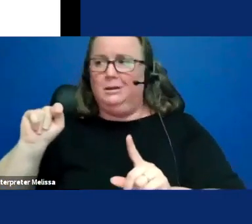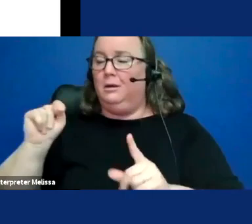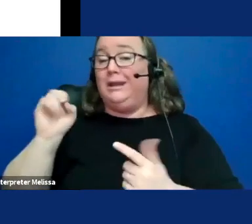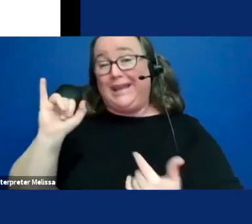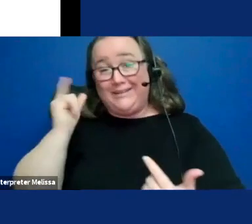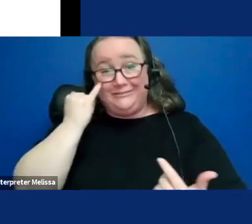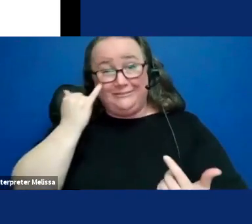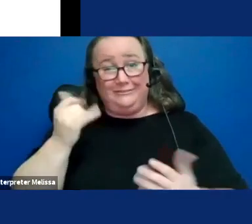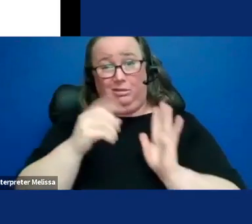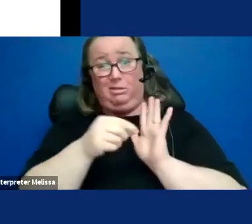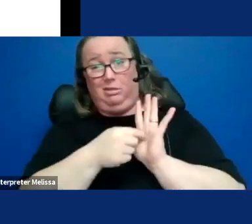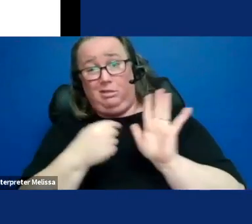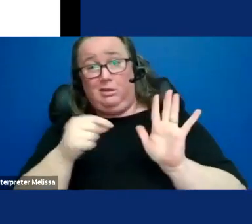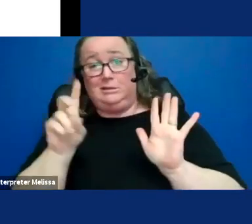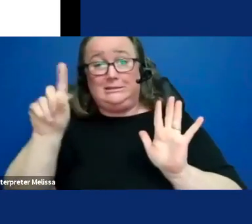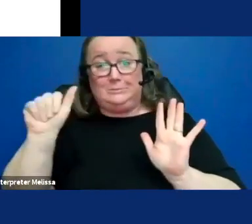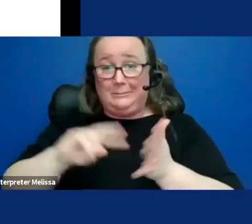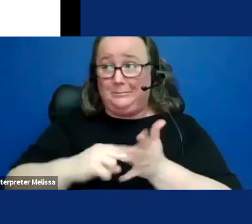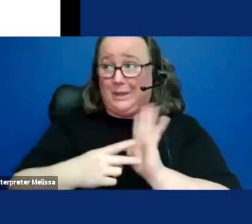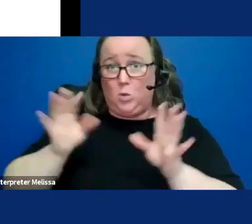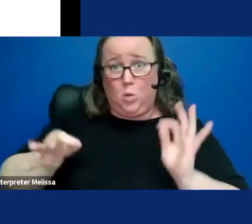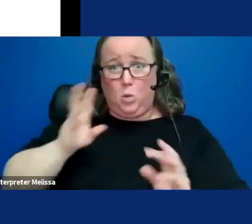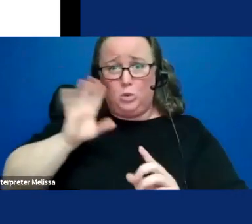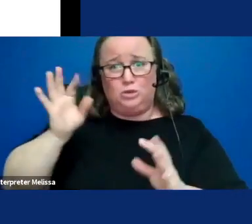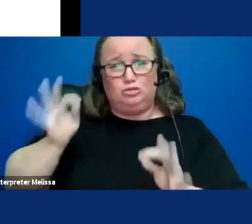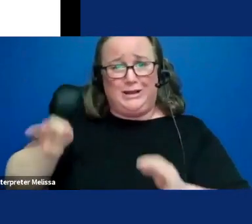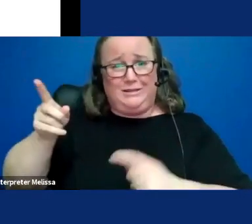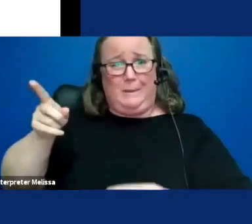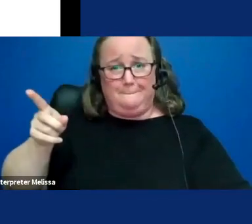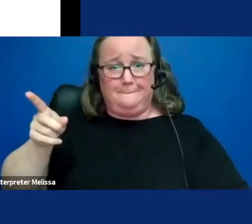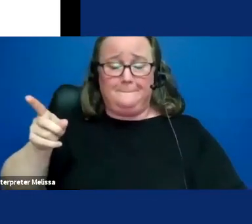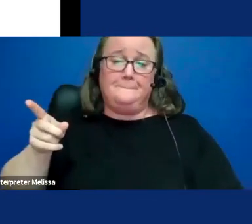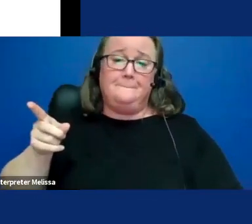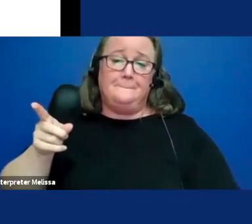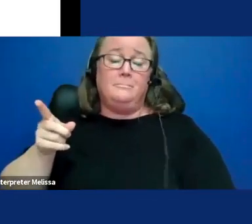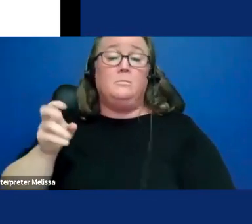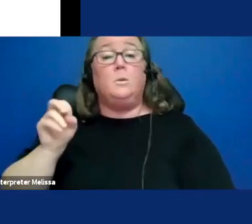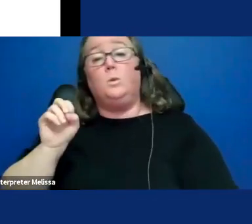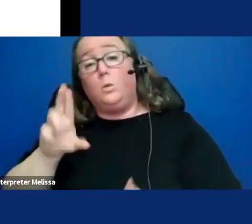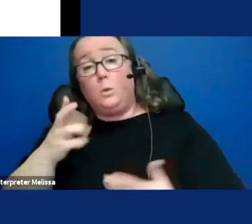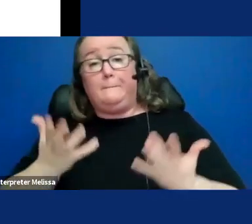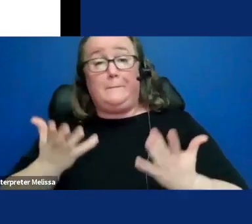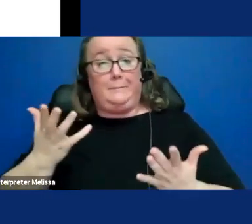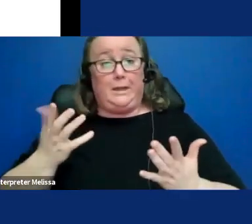and that courts are going to judge them. They also might be worried about the general stigma of